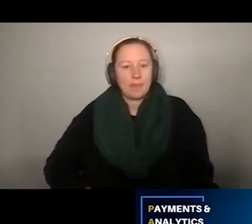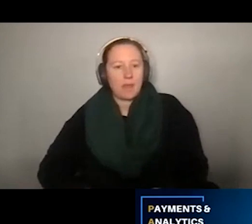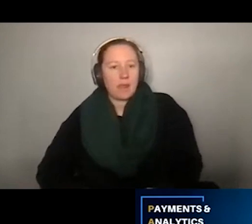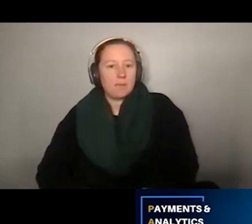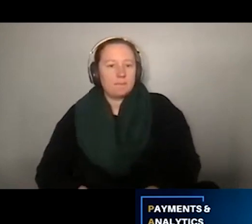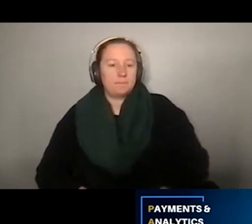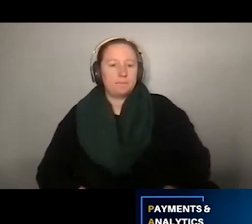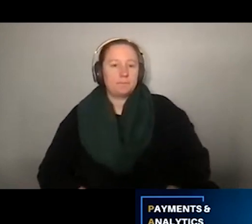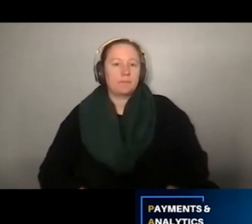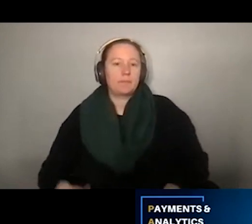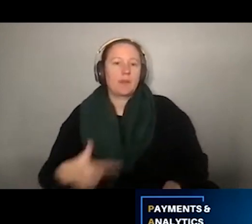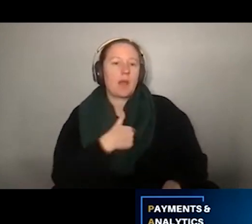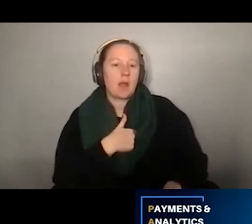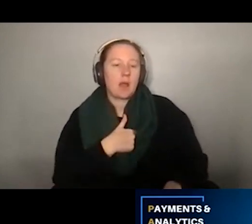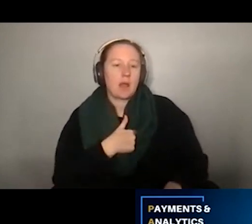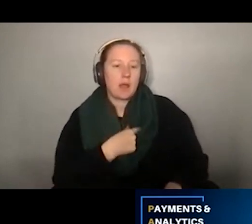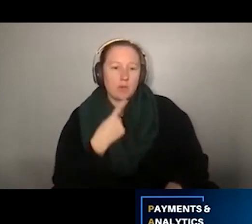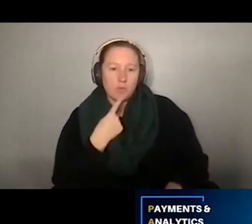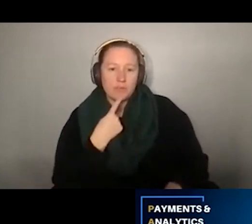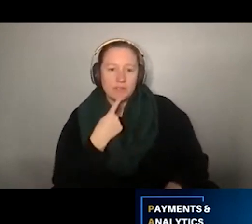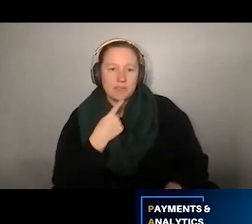Jeremy Leffler: Yes. I would say reaching out to